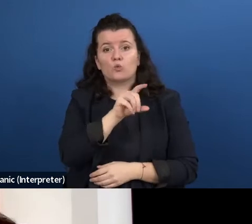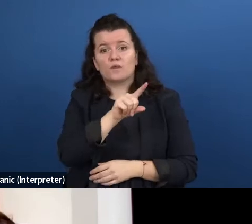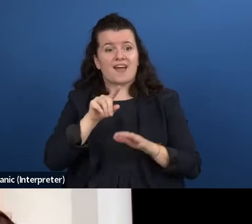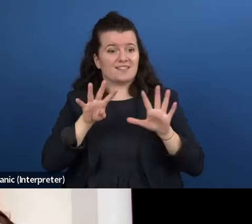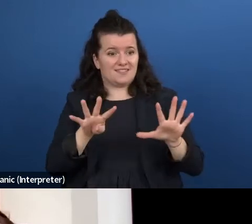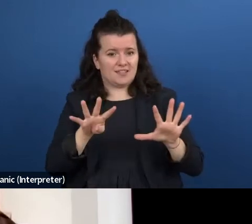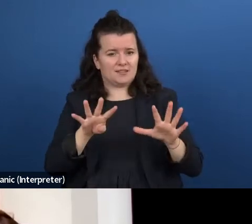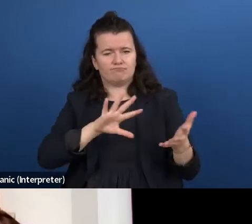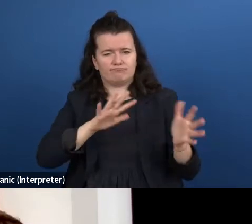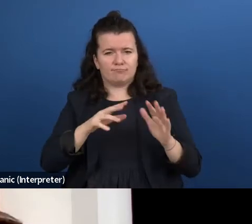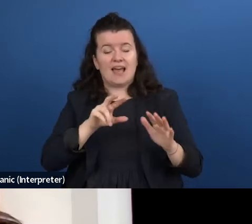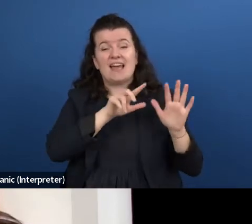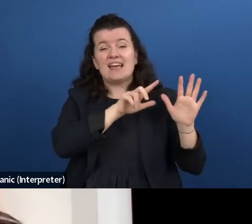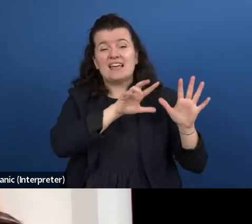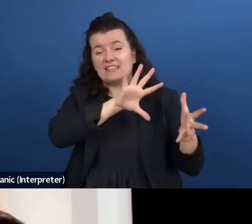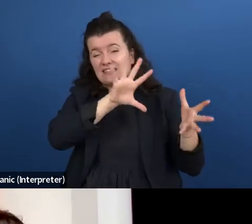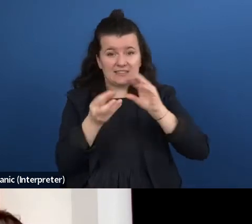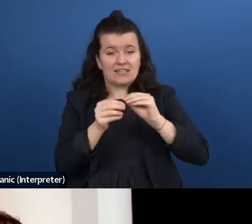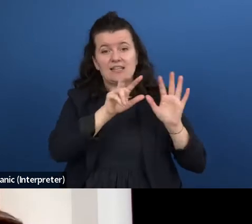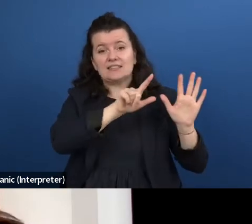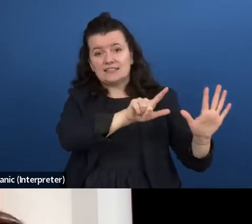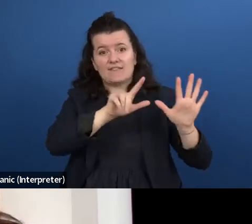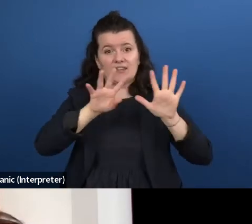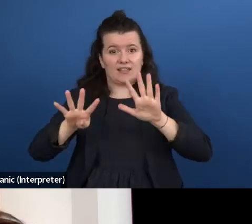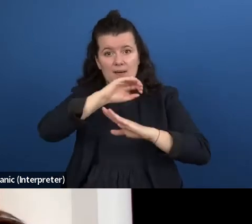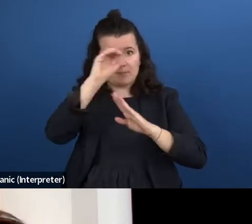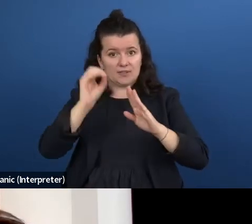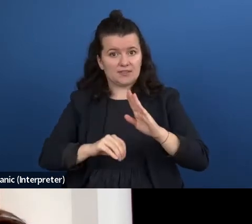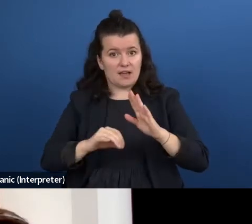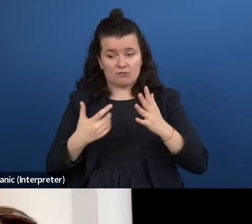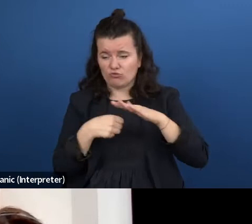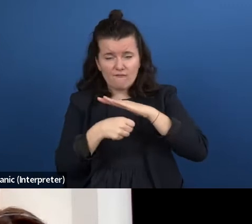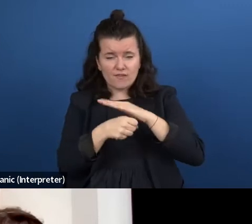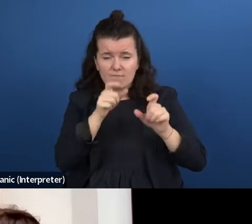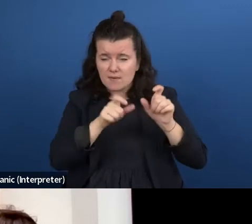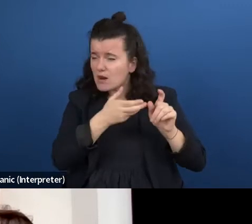they were women and girls. And when talking about trafficking for sexual exploitation